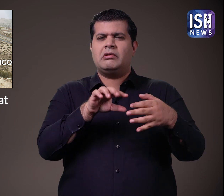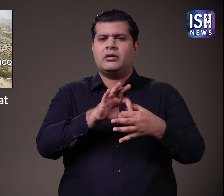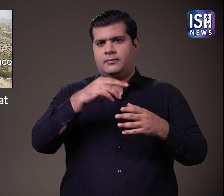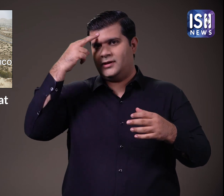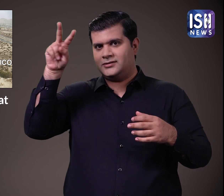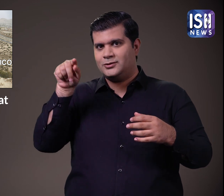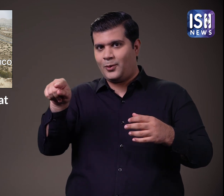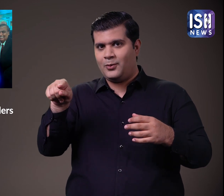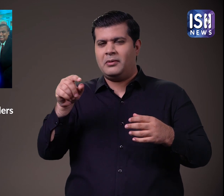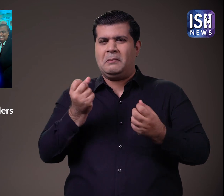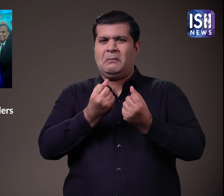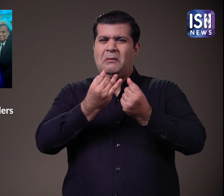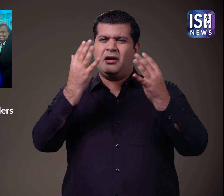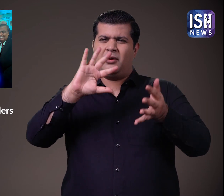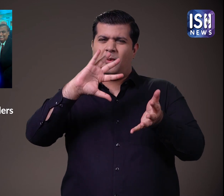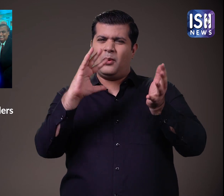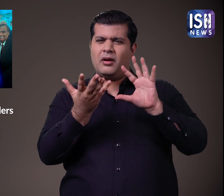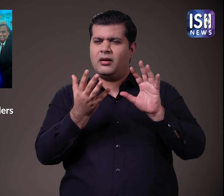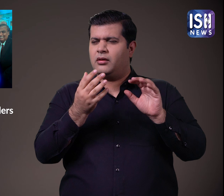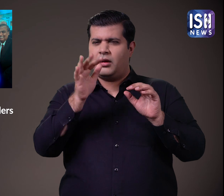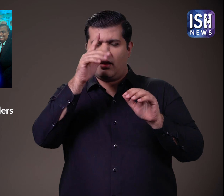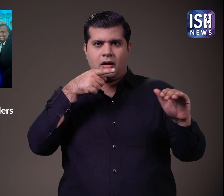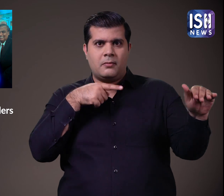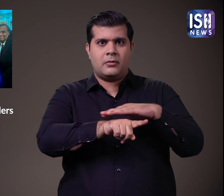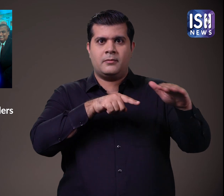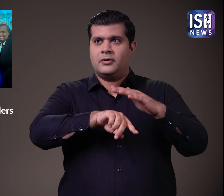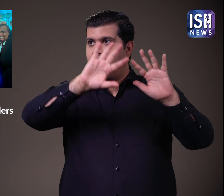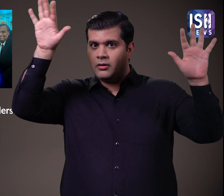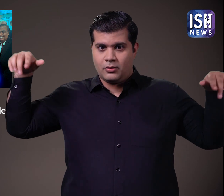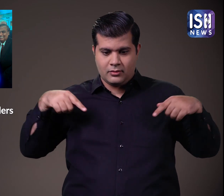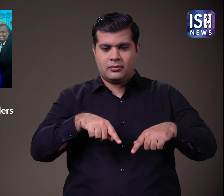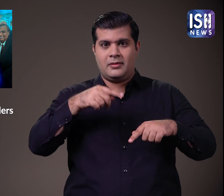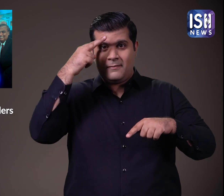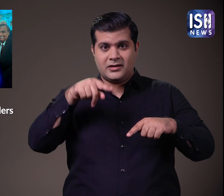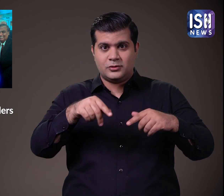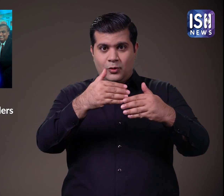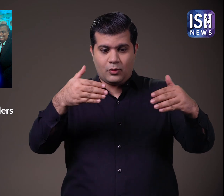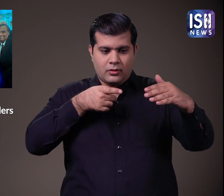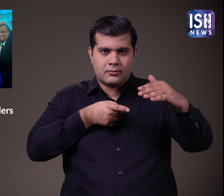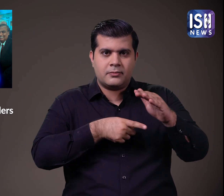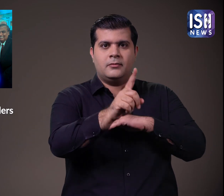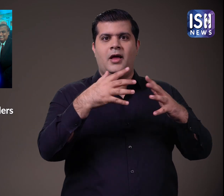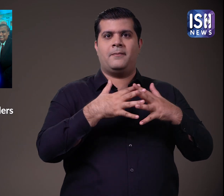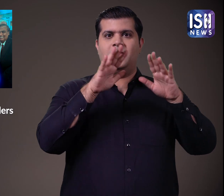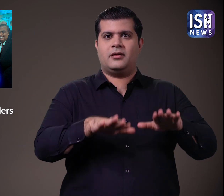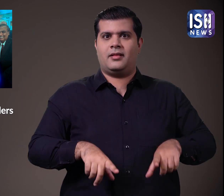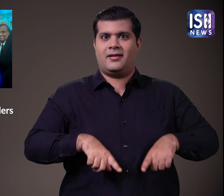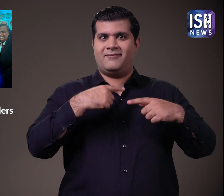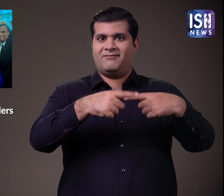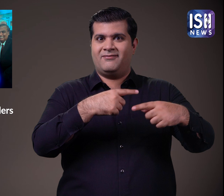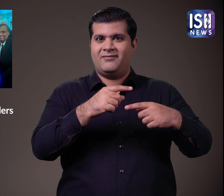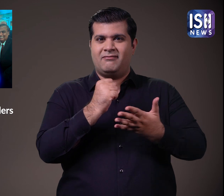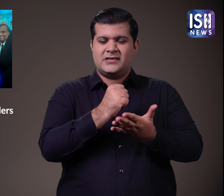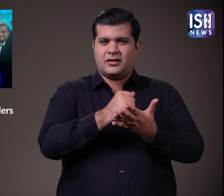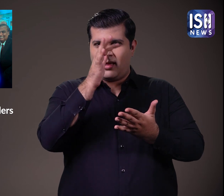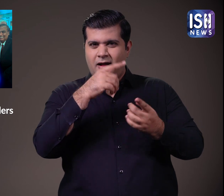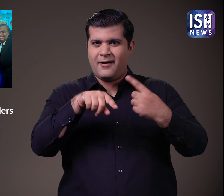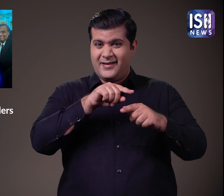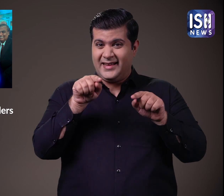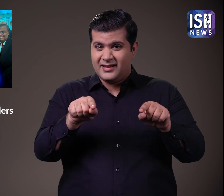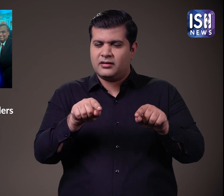Many immigrants from around the world enter the US illegally through the Mexico border by forging the documents.